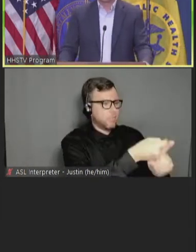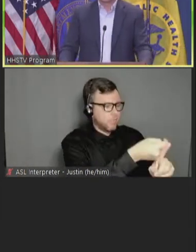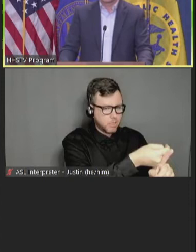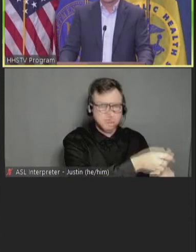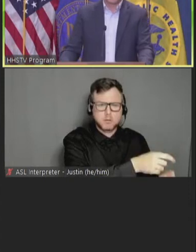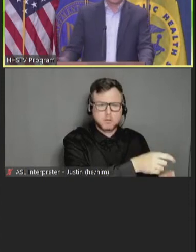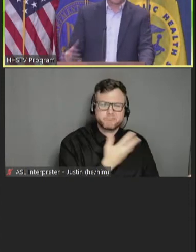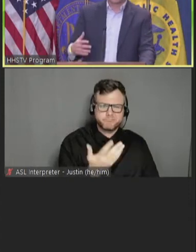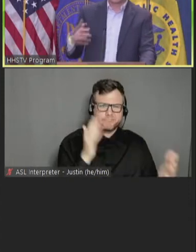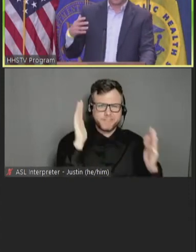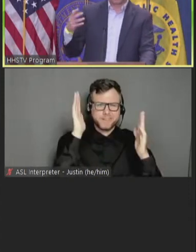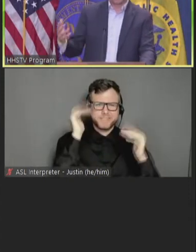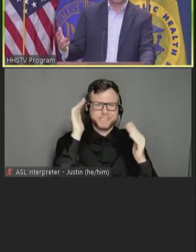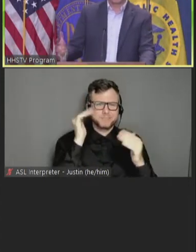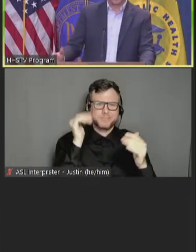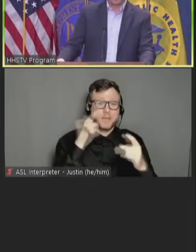and expect to get optimal responses.